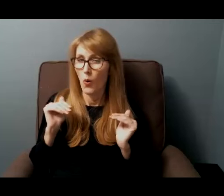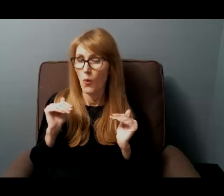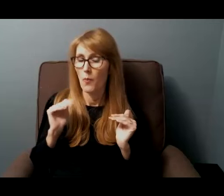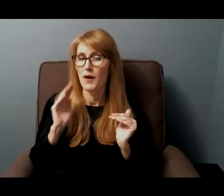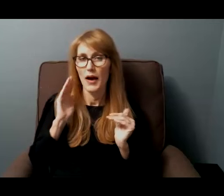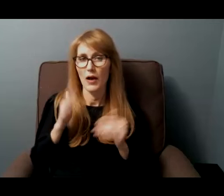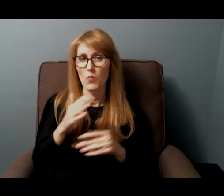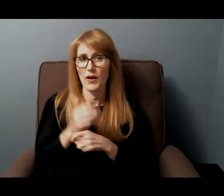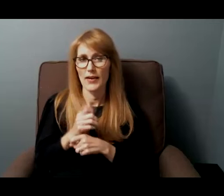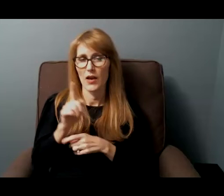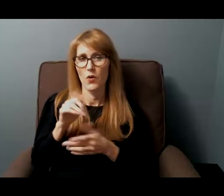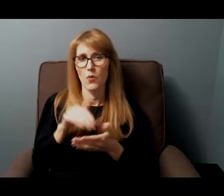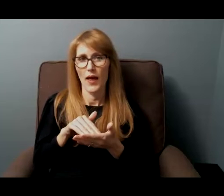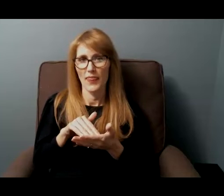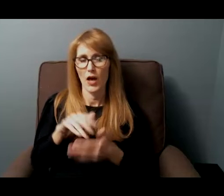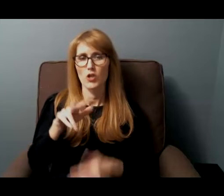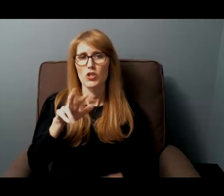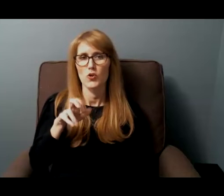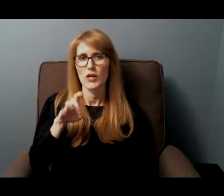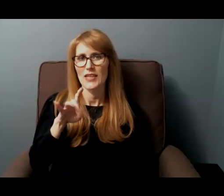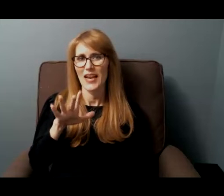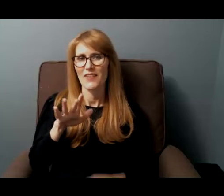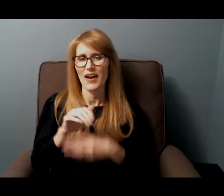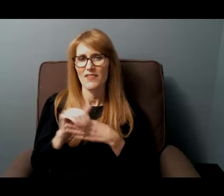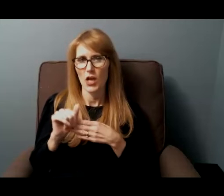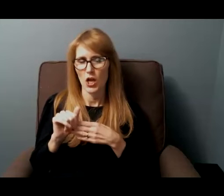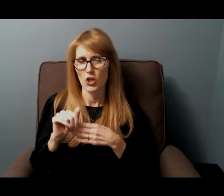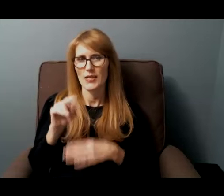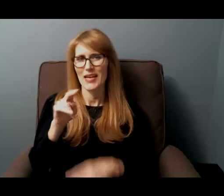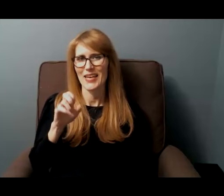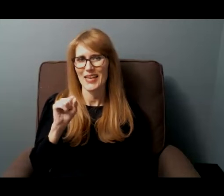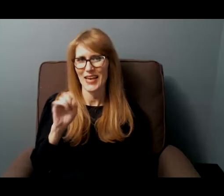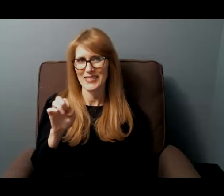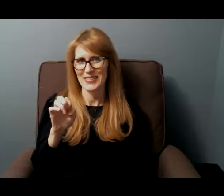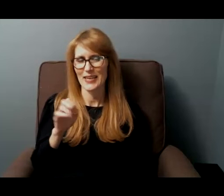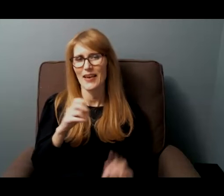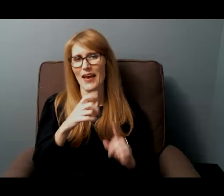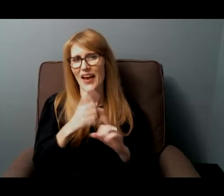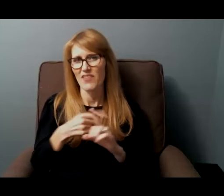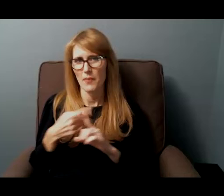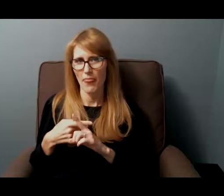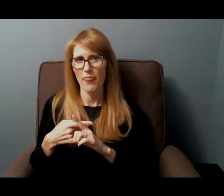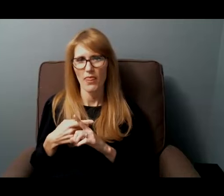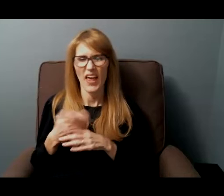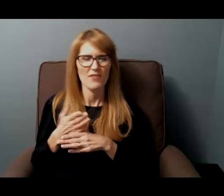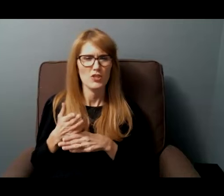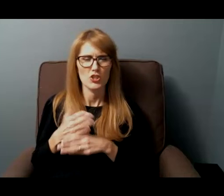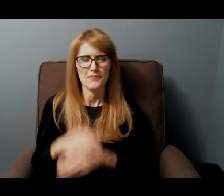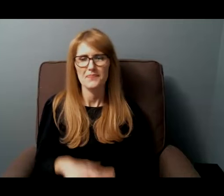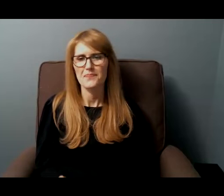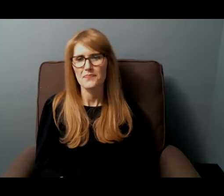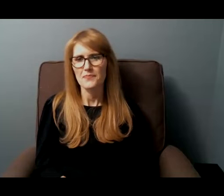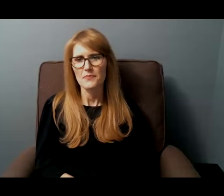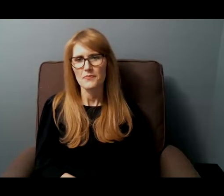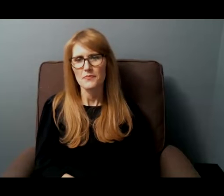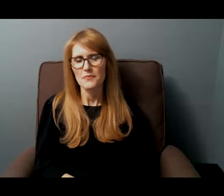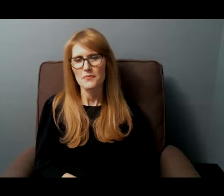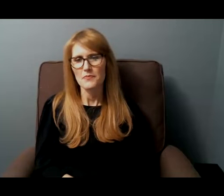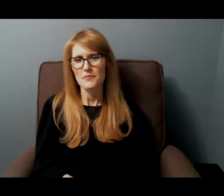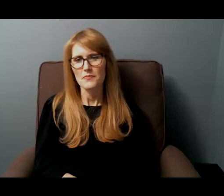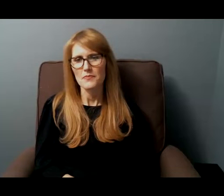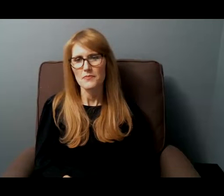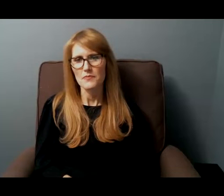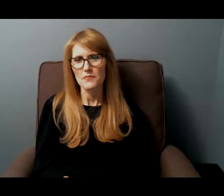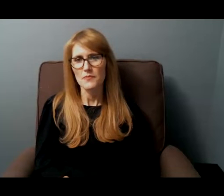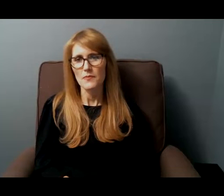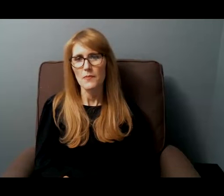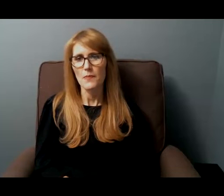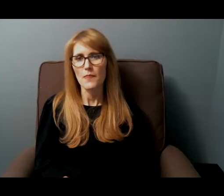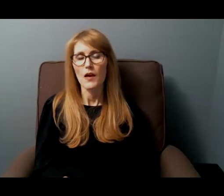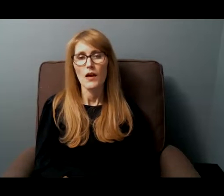$1385 of NESE each month, kind of an average. So what's true is Social Security, when they get